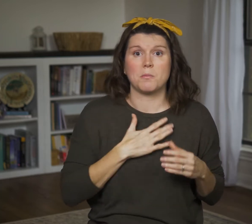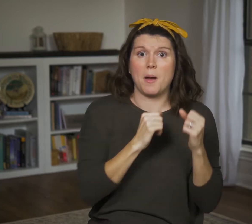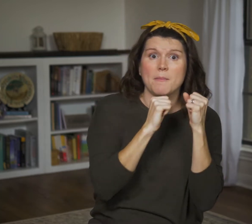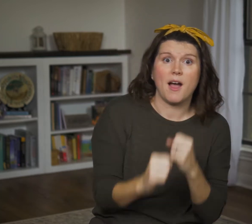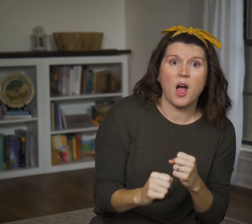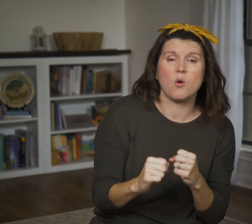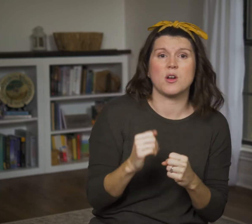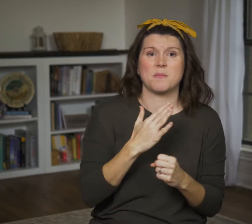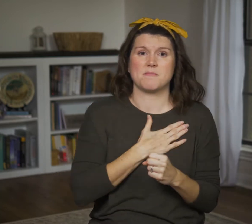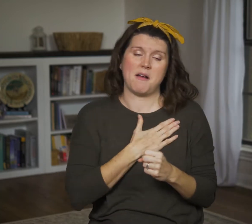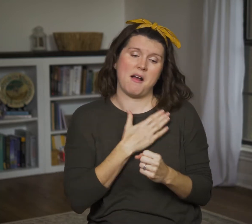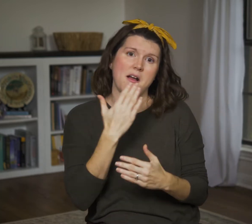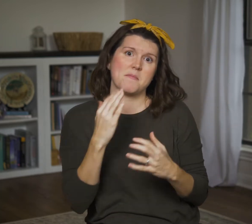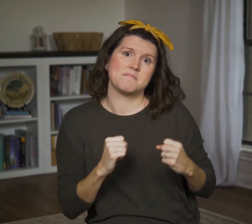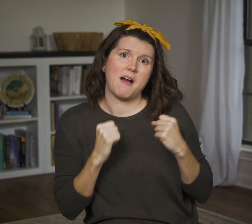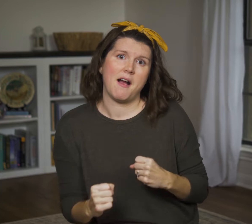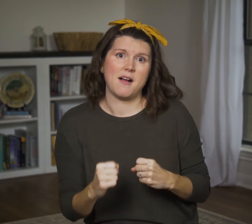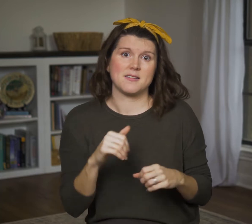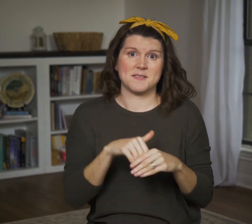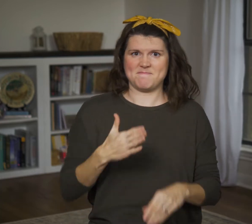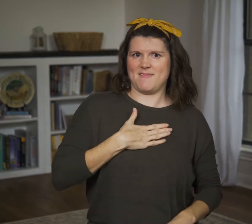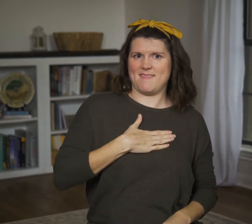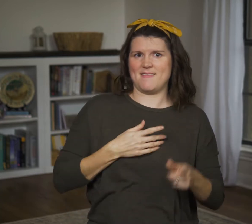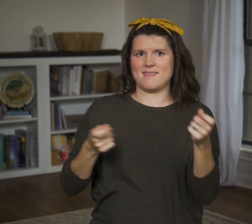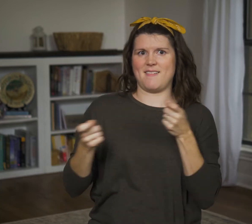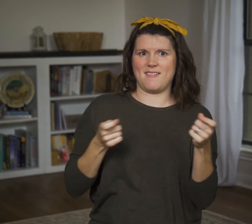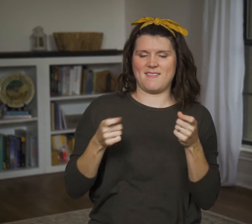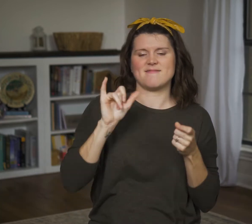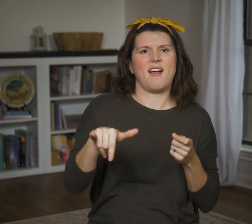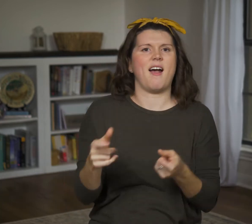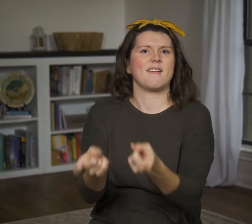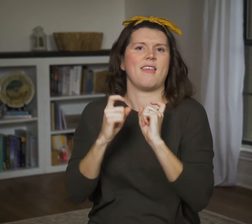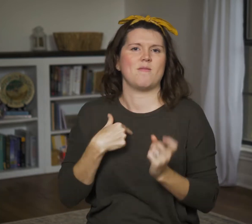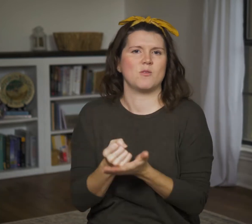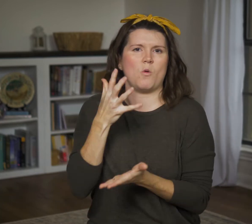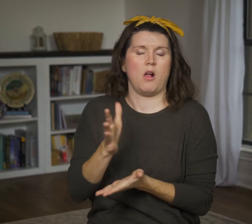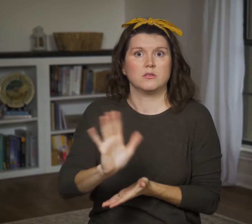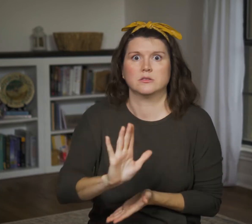‘My power and the might of my hands have gotten me this wealth” (8:17).